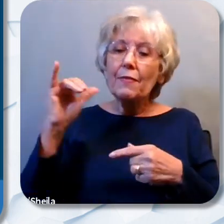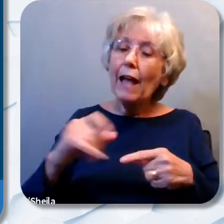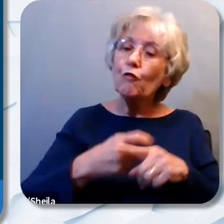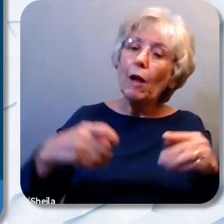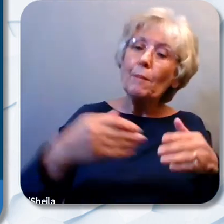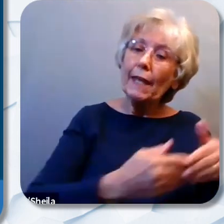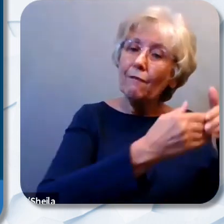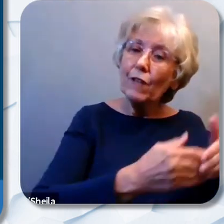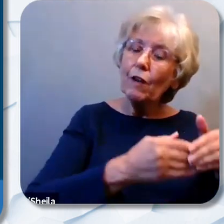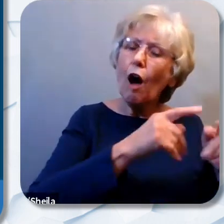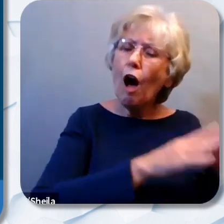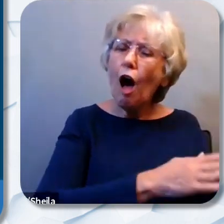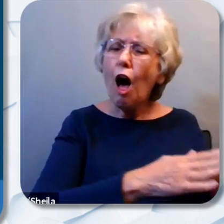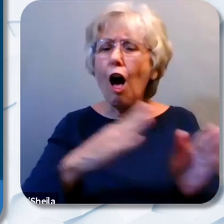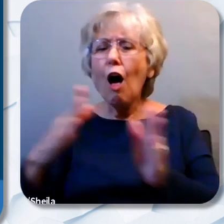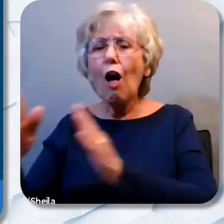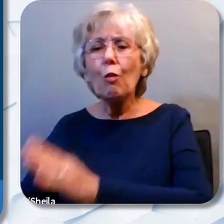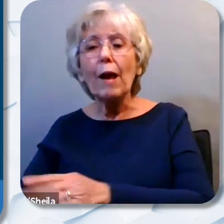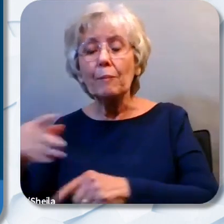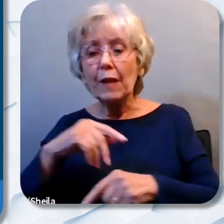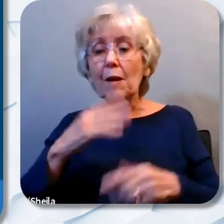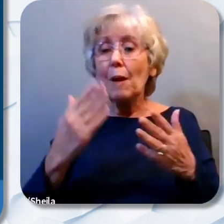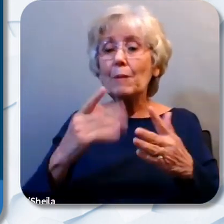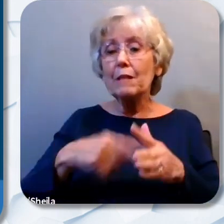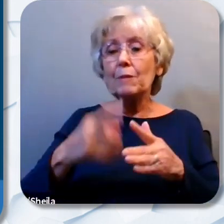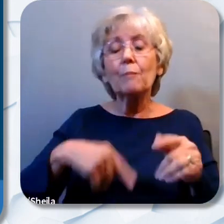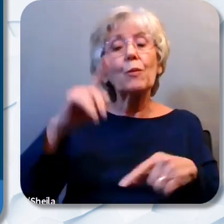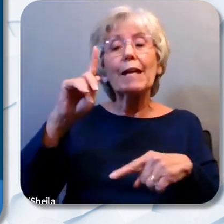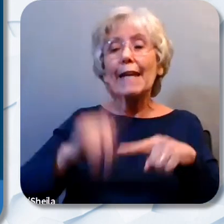but sometimes we can't start there. We start with our strength that's why you're going to